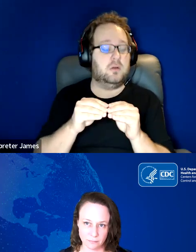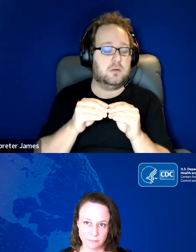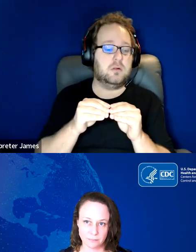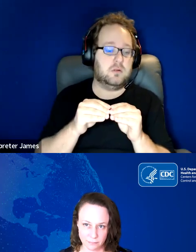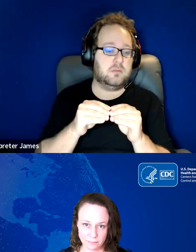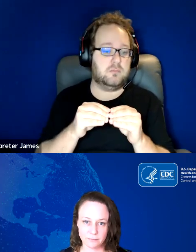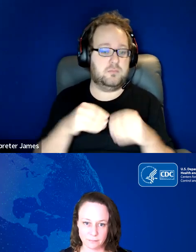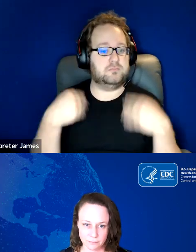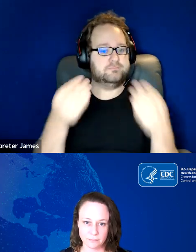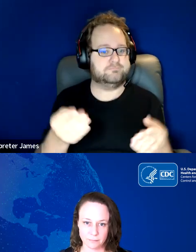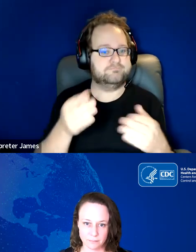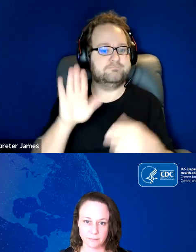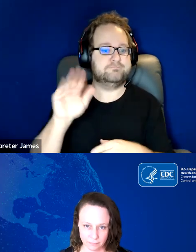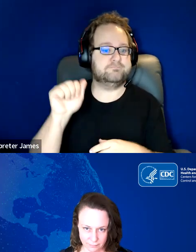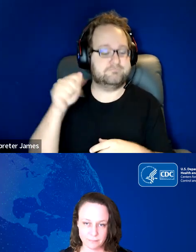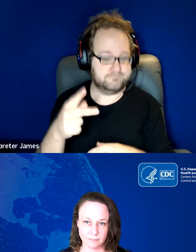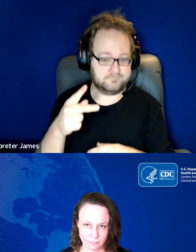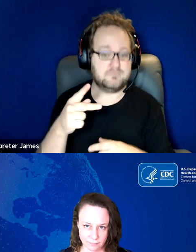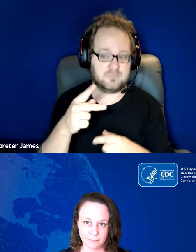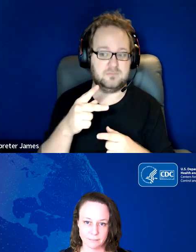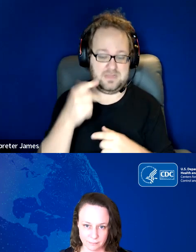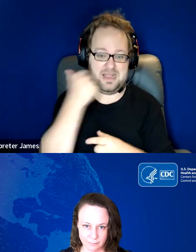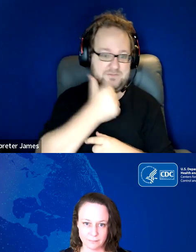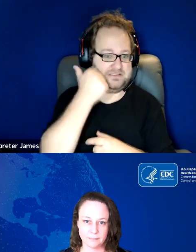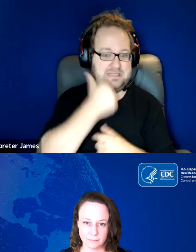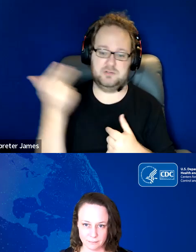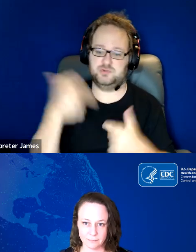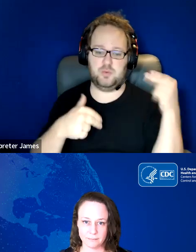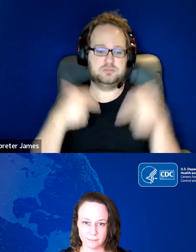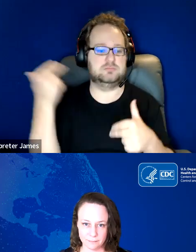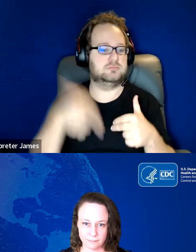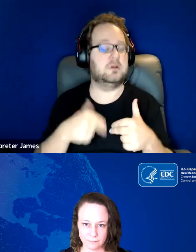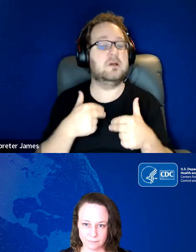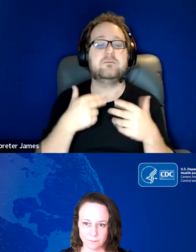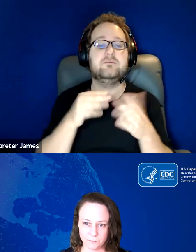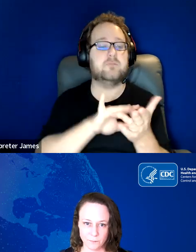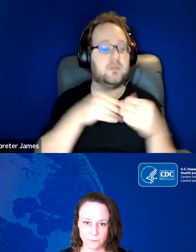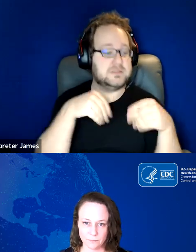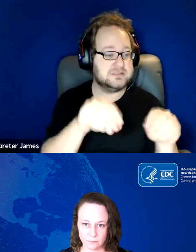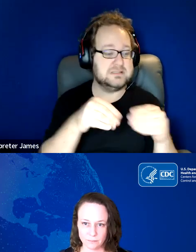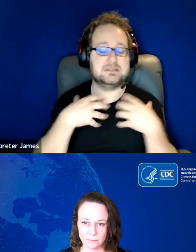providers being onboarded every day including pharmacy, health department clinics and Federally qualified health